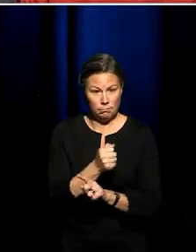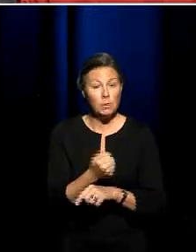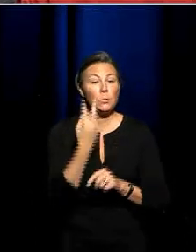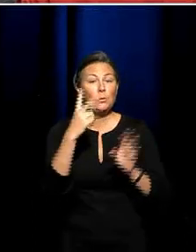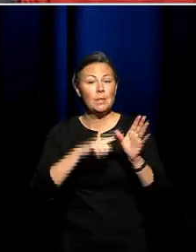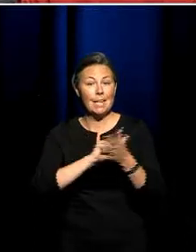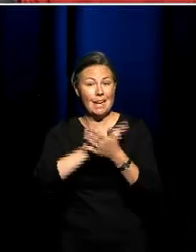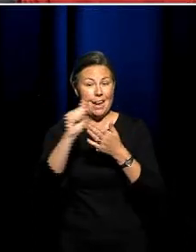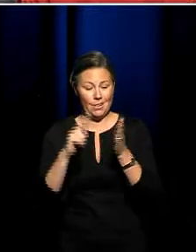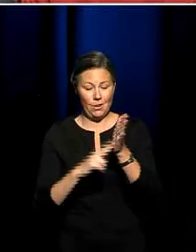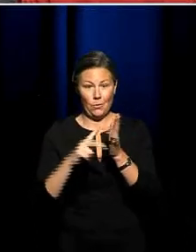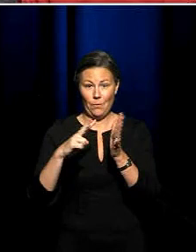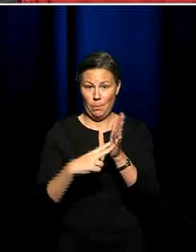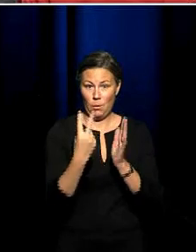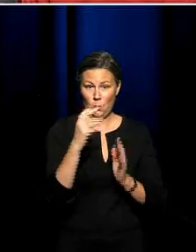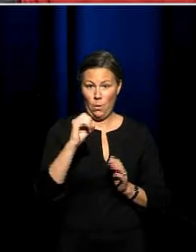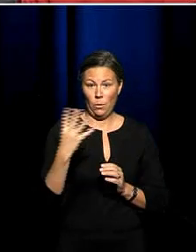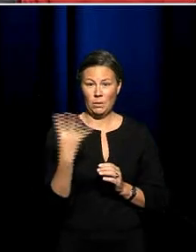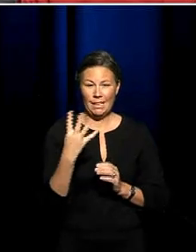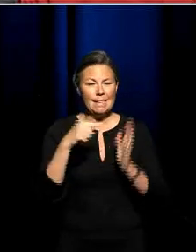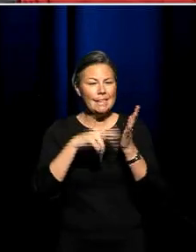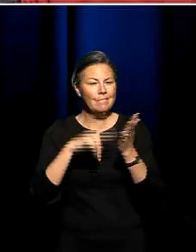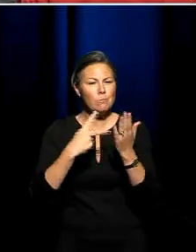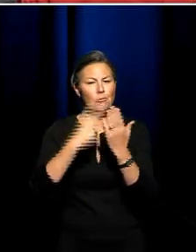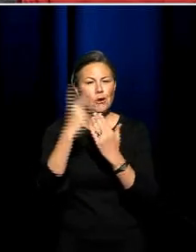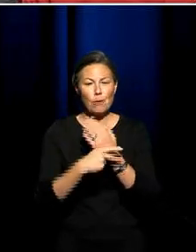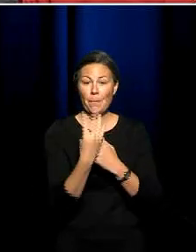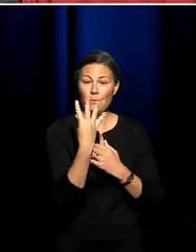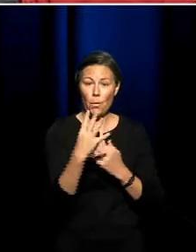of Australia’s largest service providers, and led to a petition calling for an